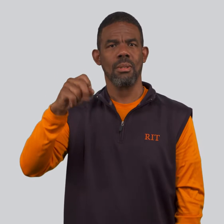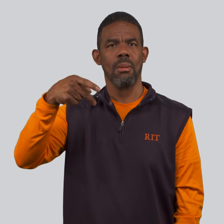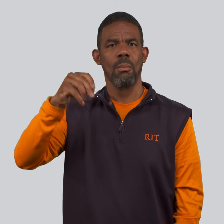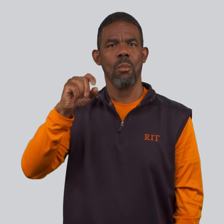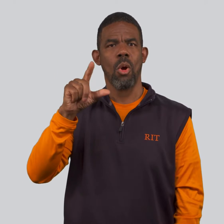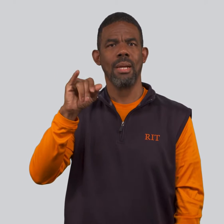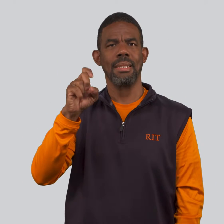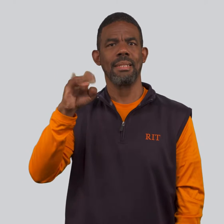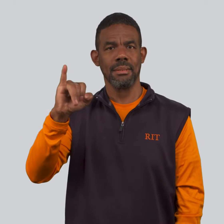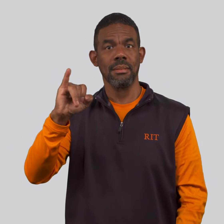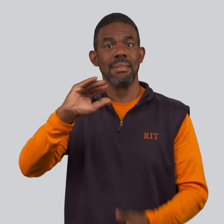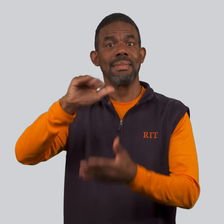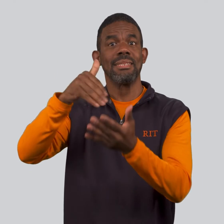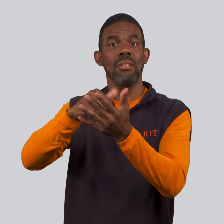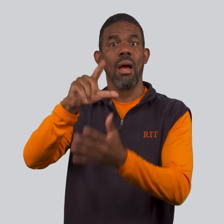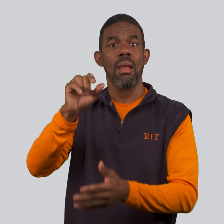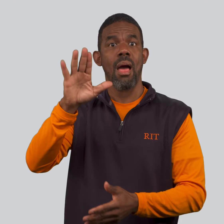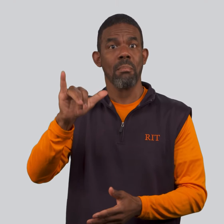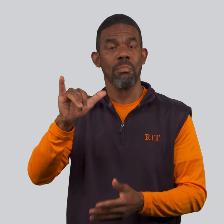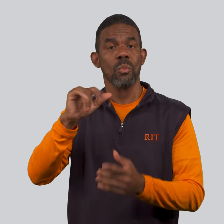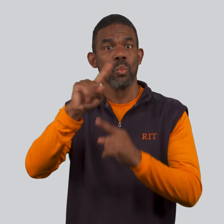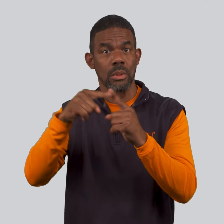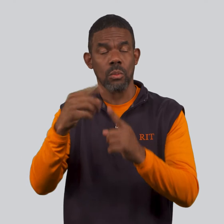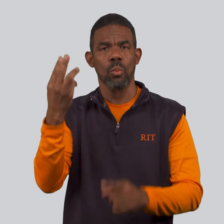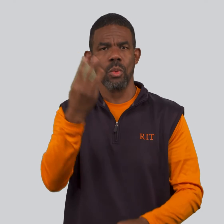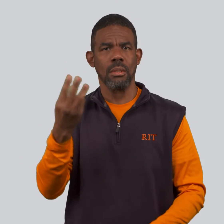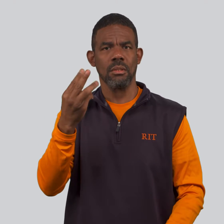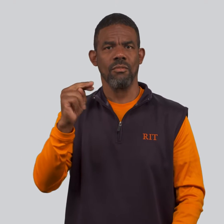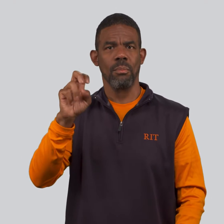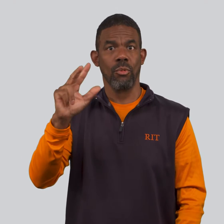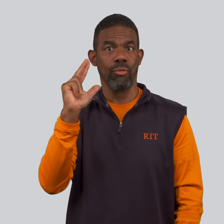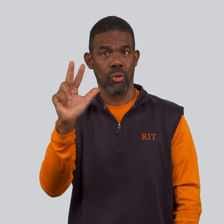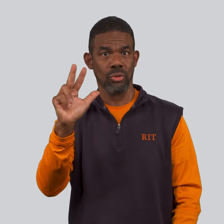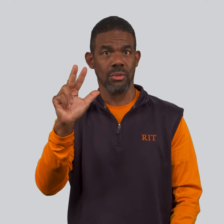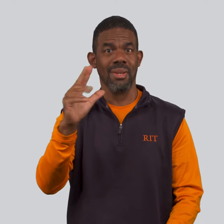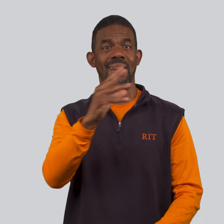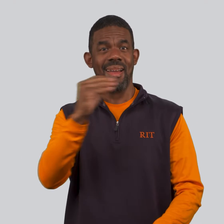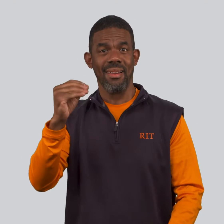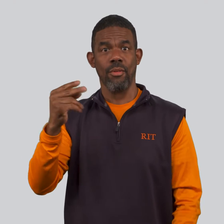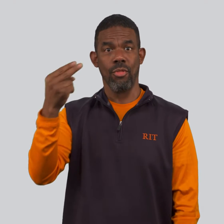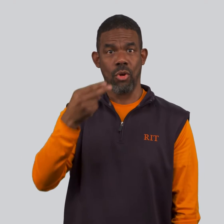in the Gene Polisseni Center lobby on Wednesday, Nov. 3,